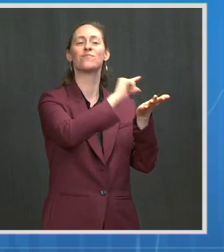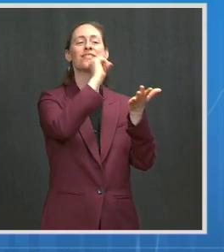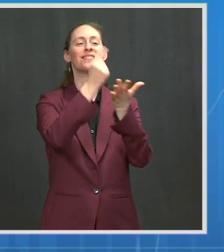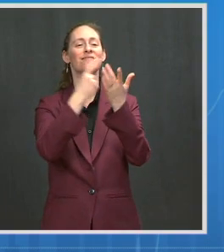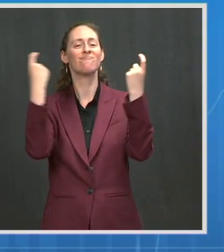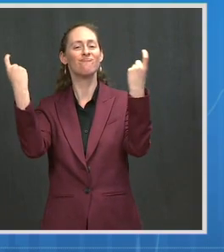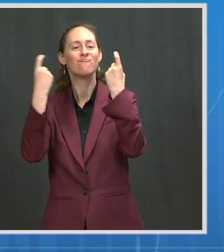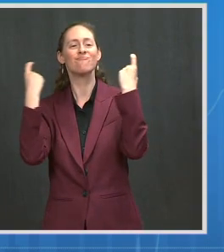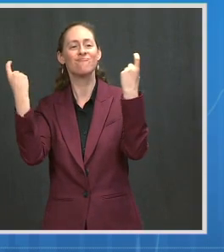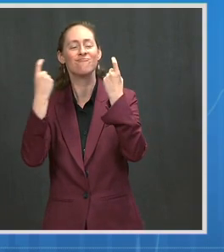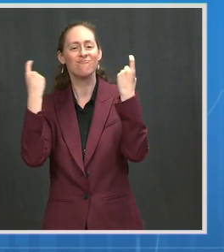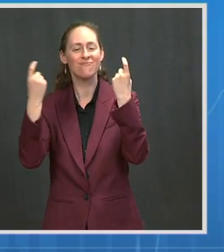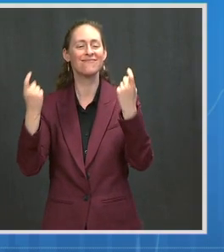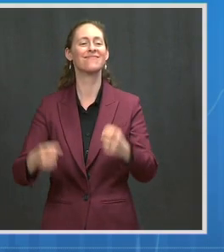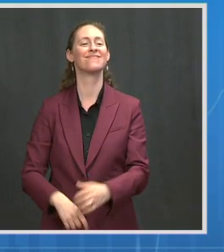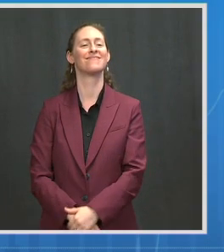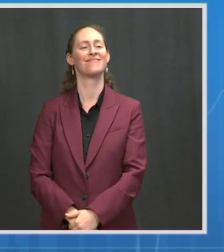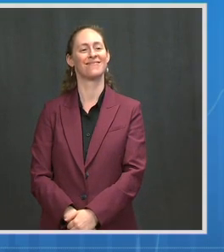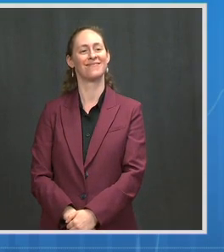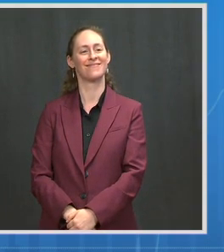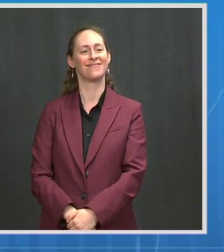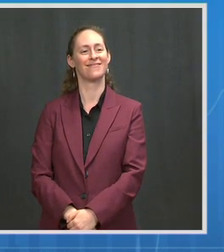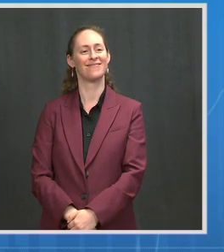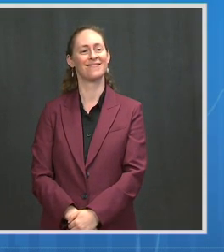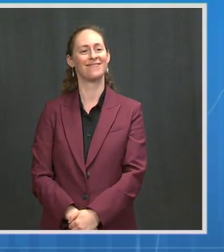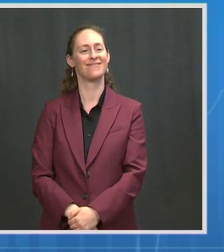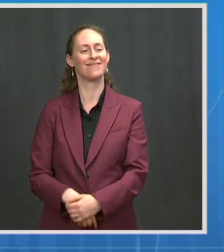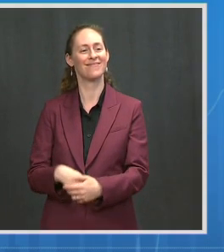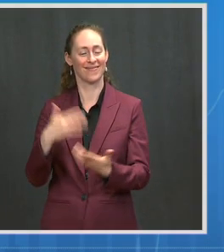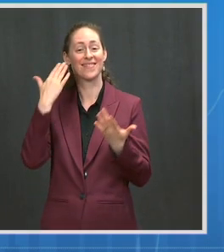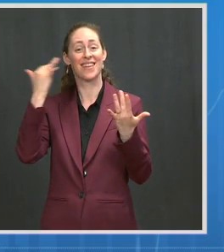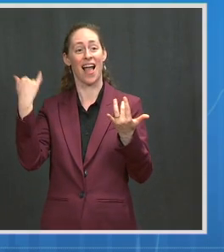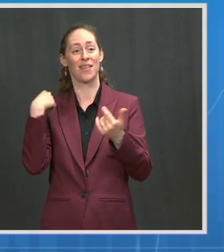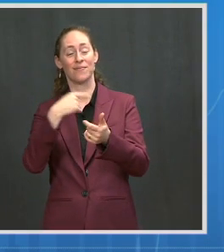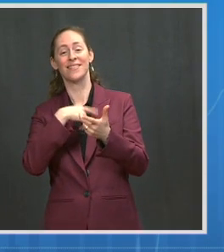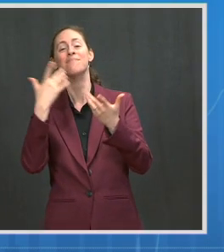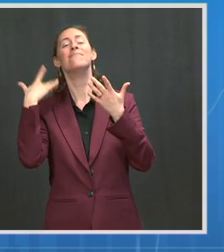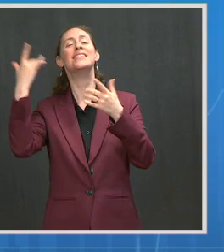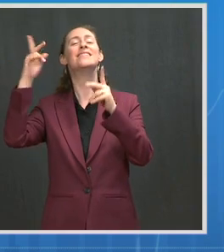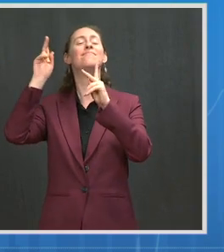share free life advice along the lines of: "Live up to your potential,"